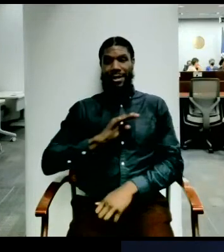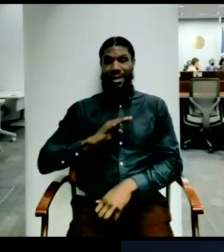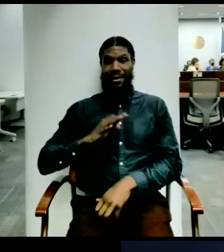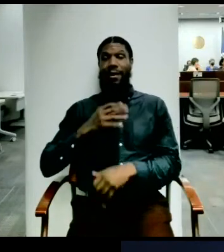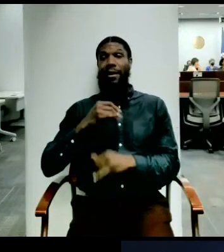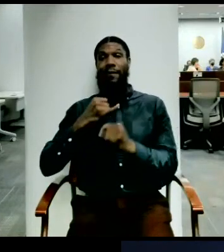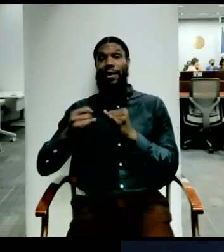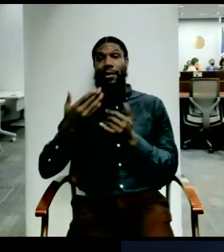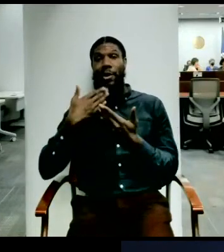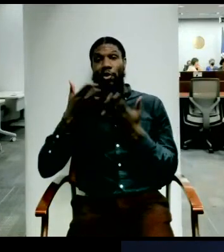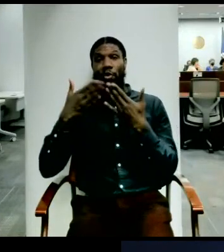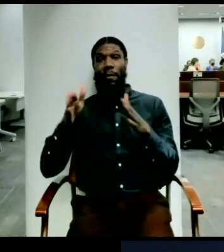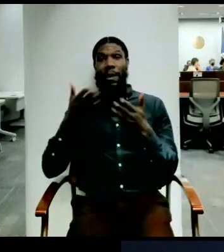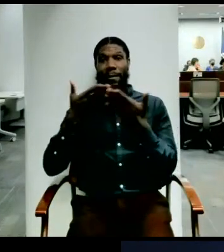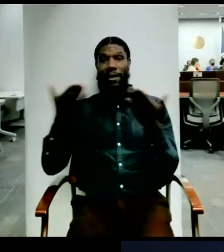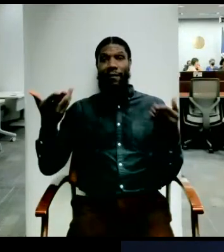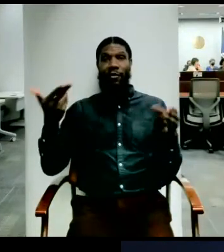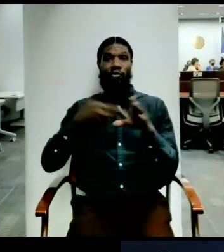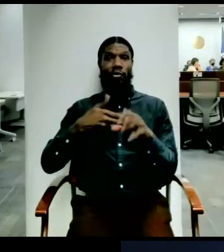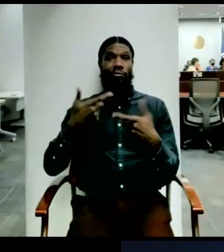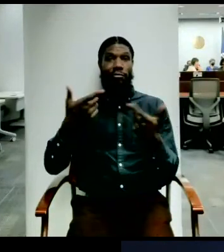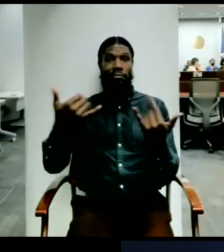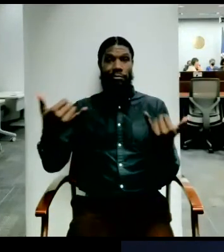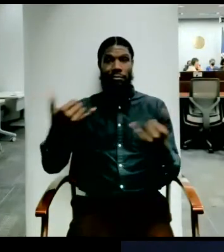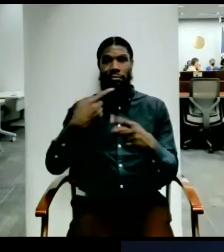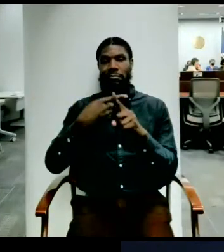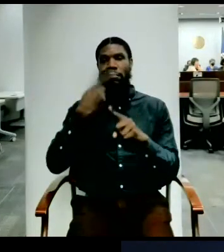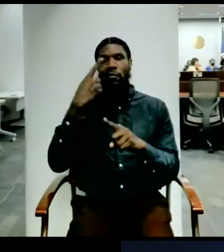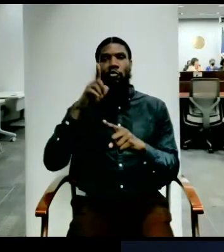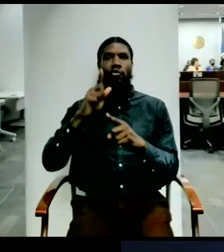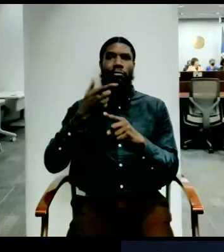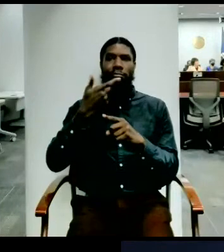thank you to the public for joining us and for your interest in this Commission's work.